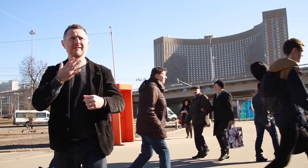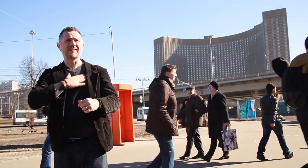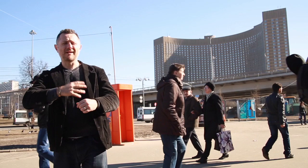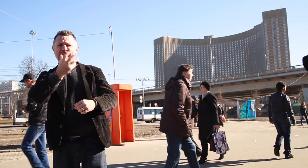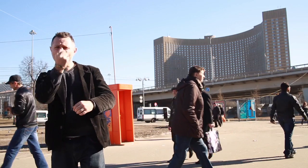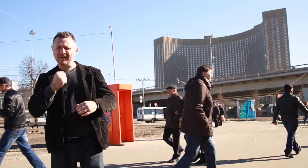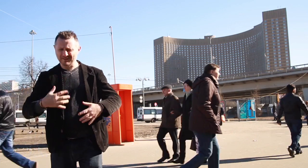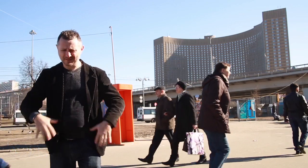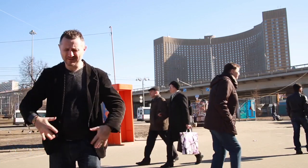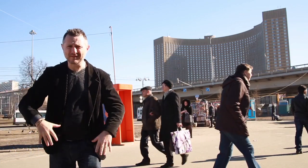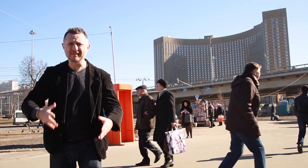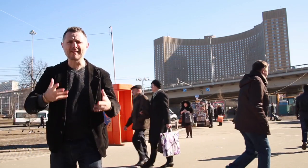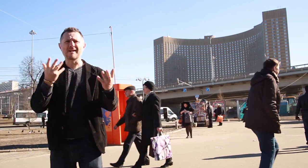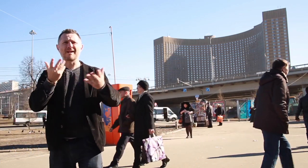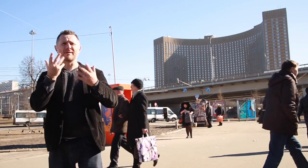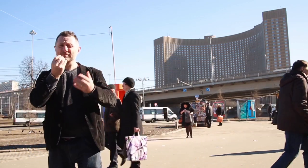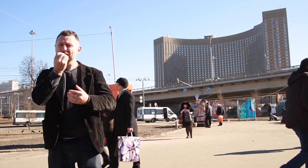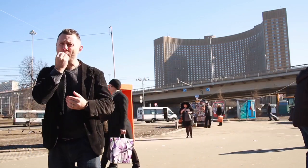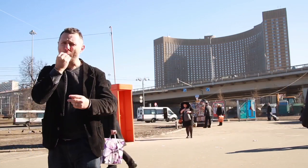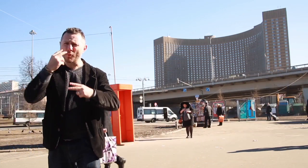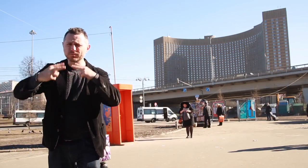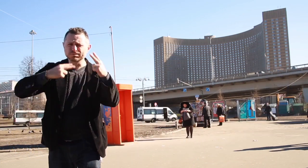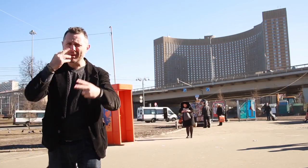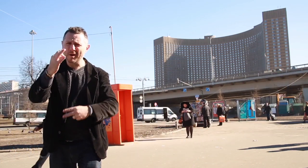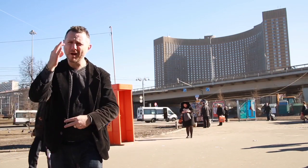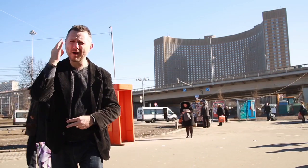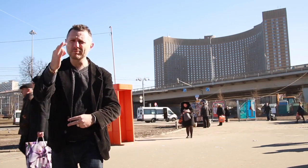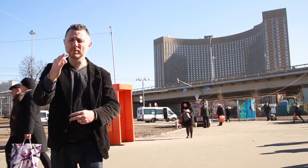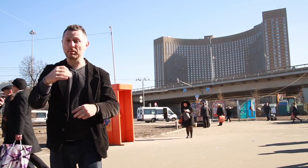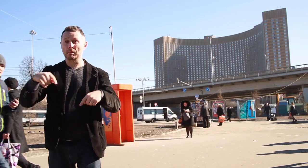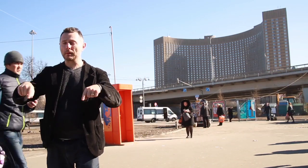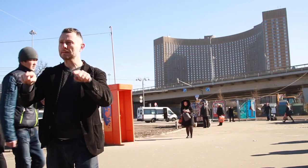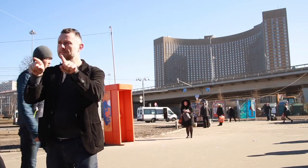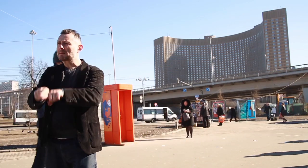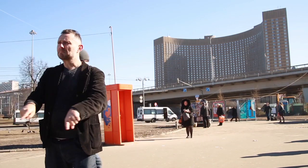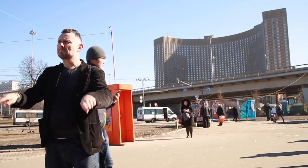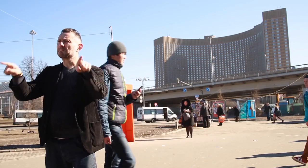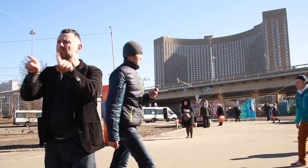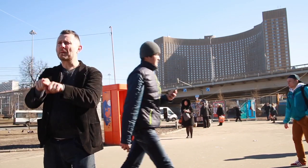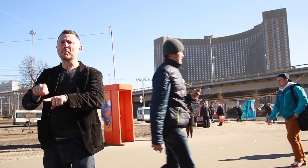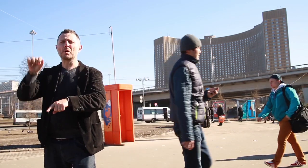served a standard Soviet menu. It was impossible for Deaf people to go through the front